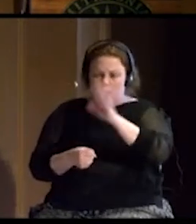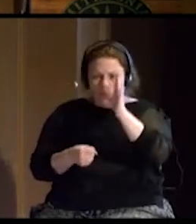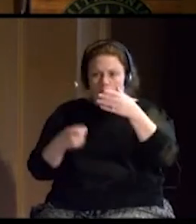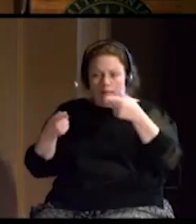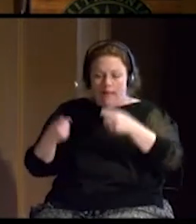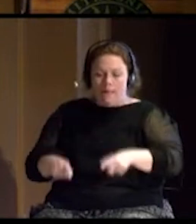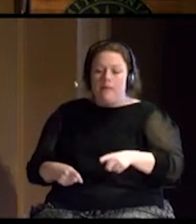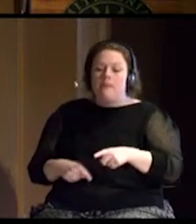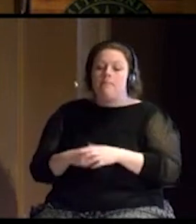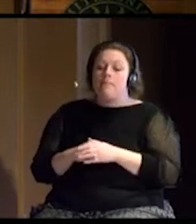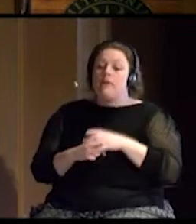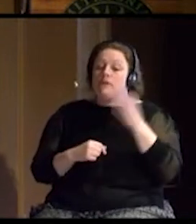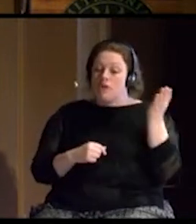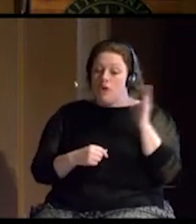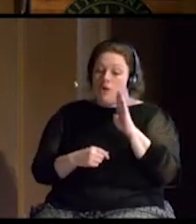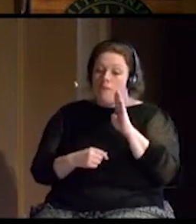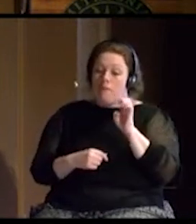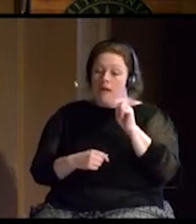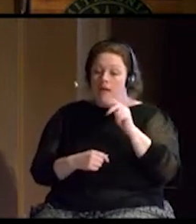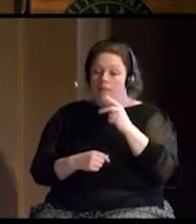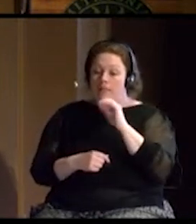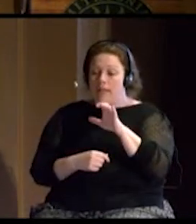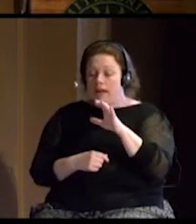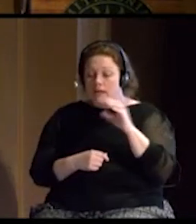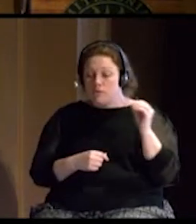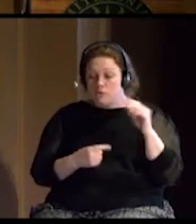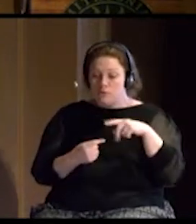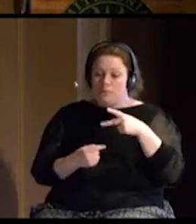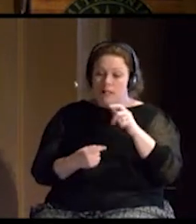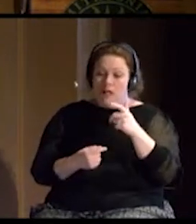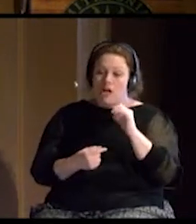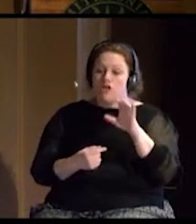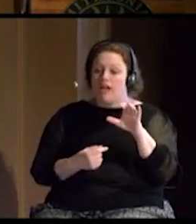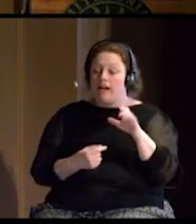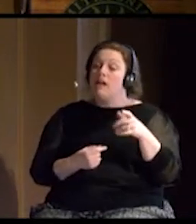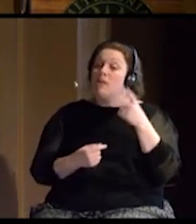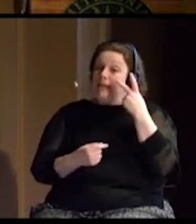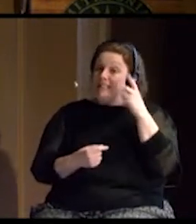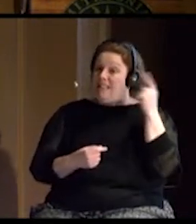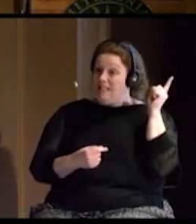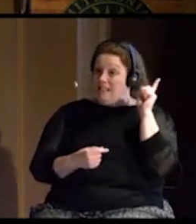benthic to water column transitions. And as we can see in these maps,